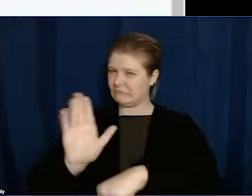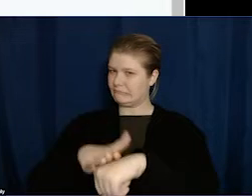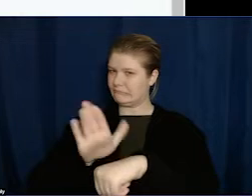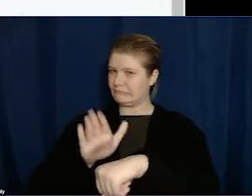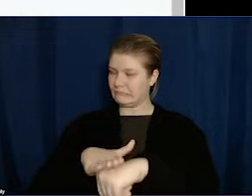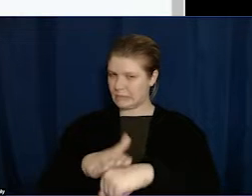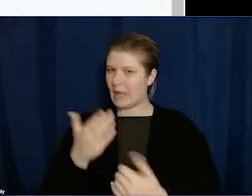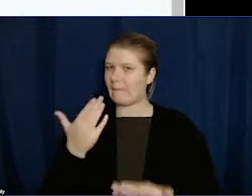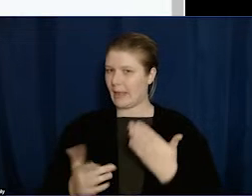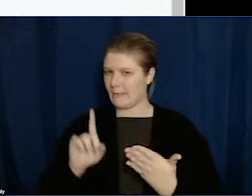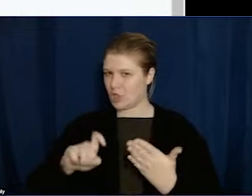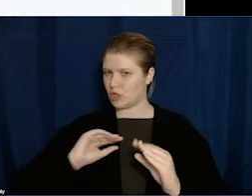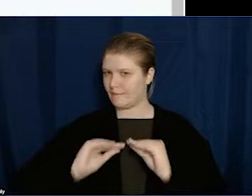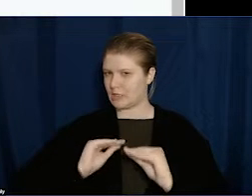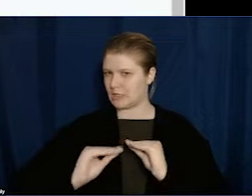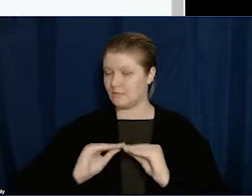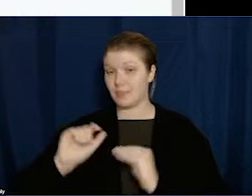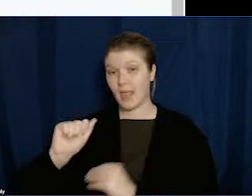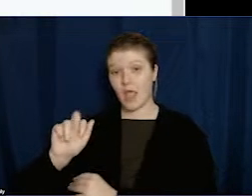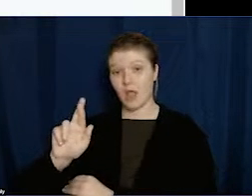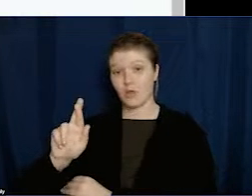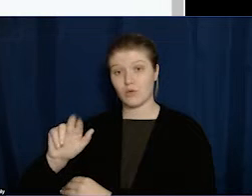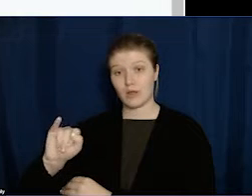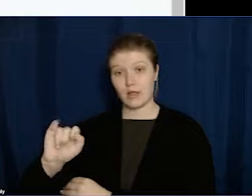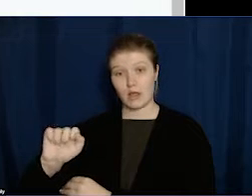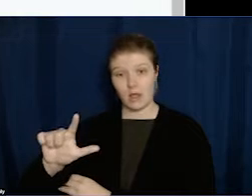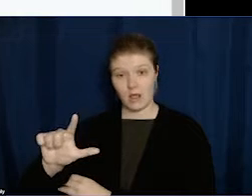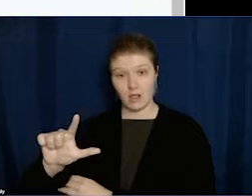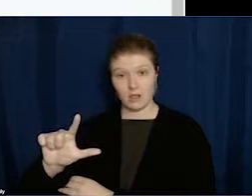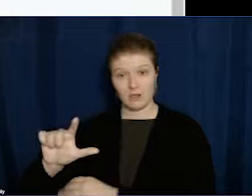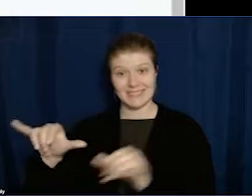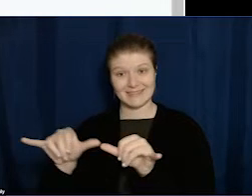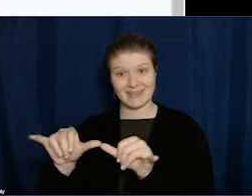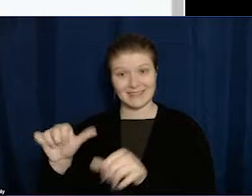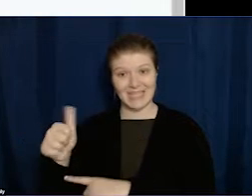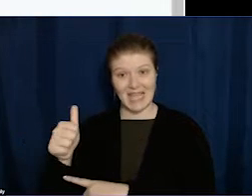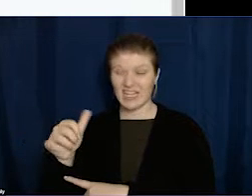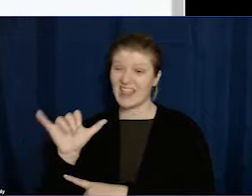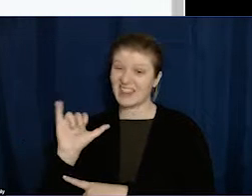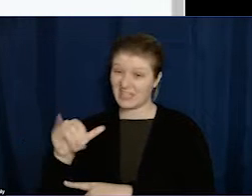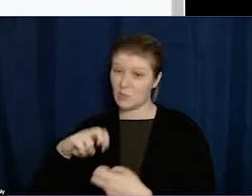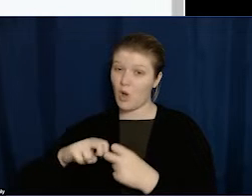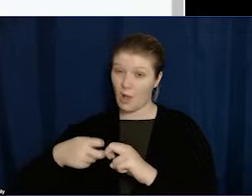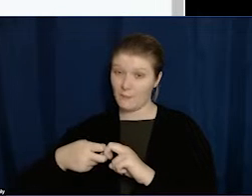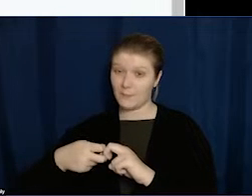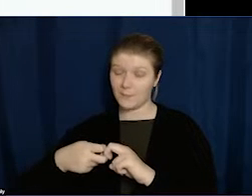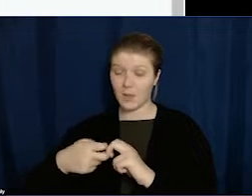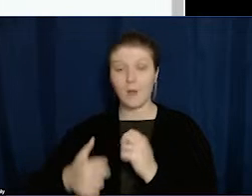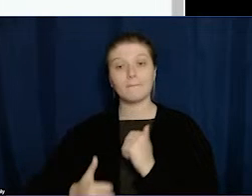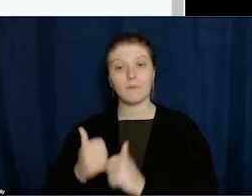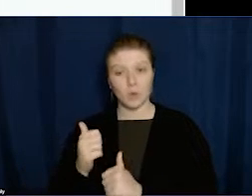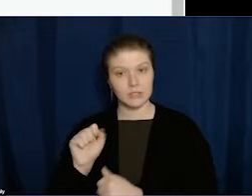So Arial 10 is a problem because most software, Microsoft Word, any software,